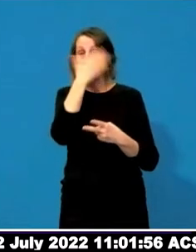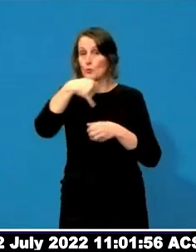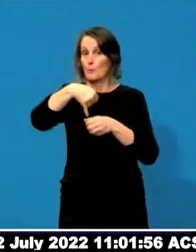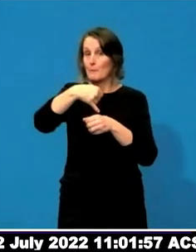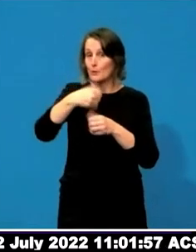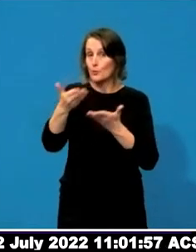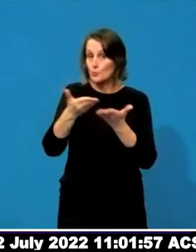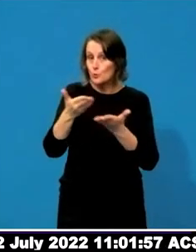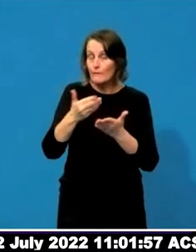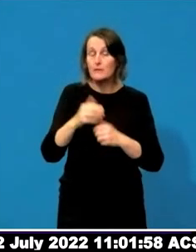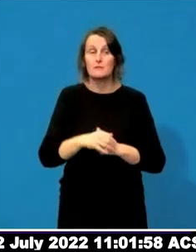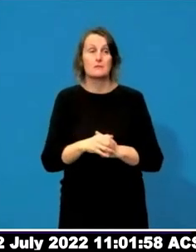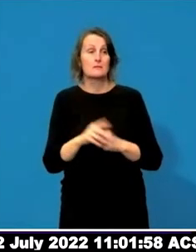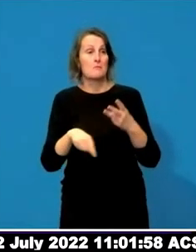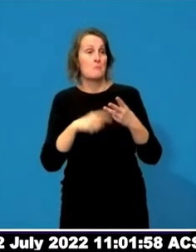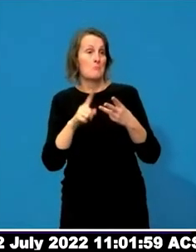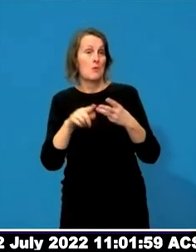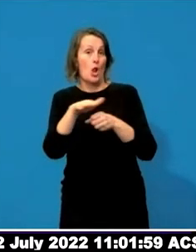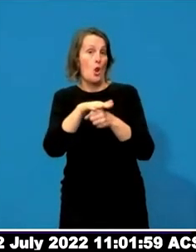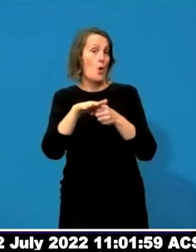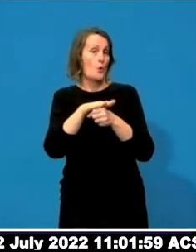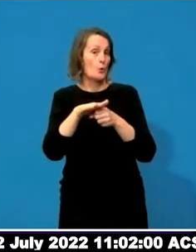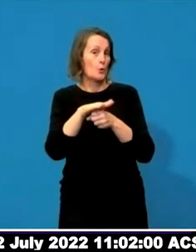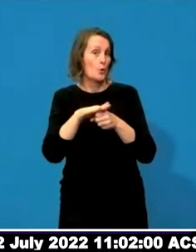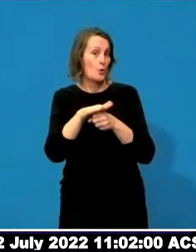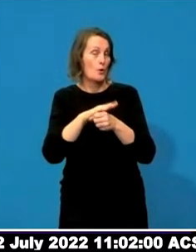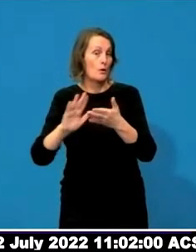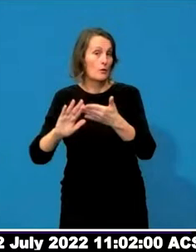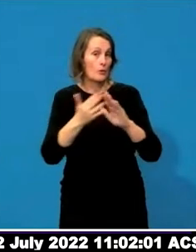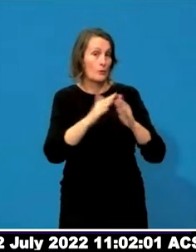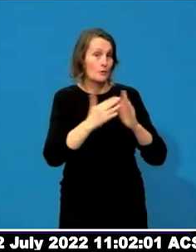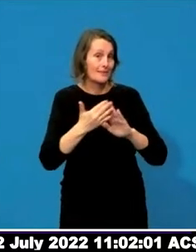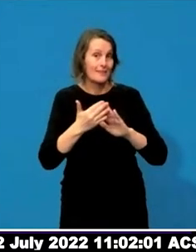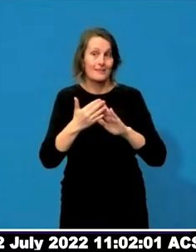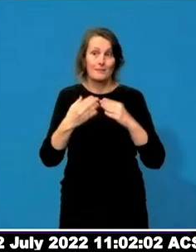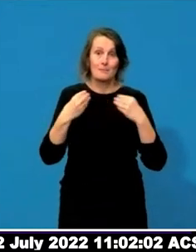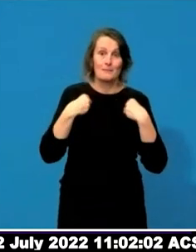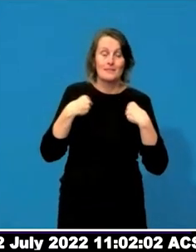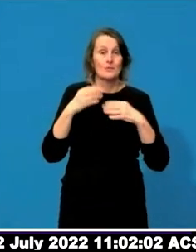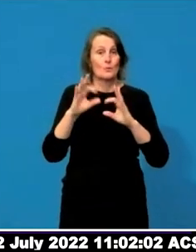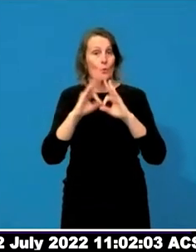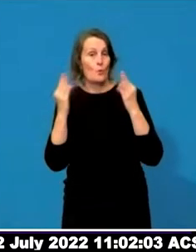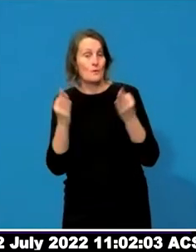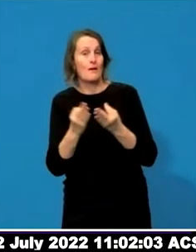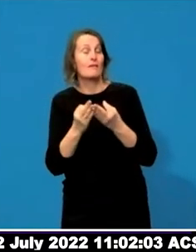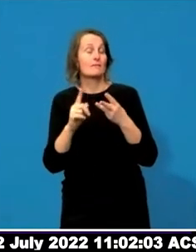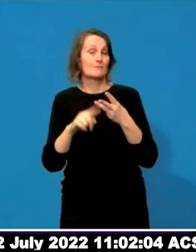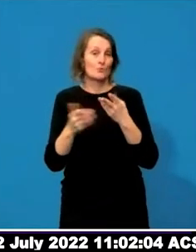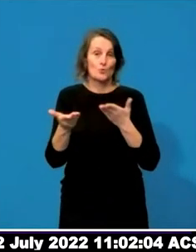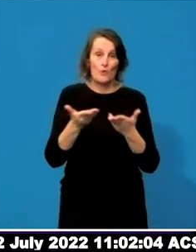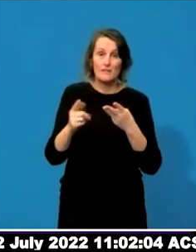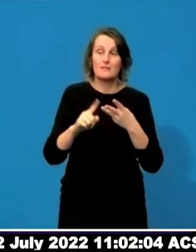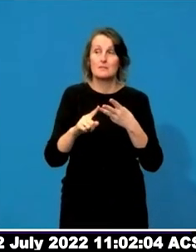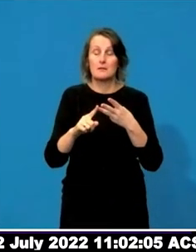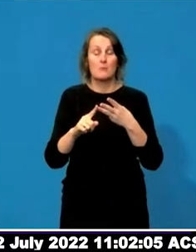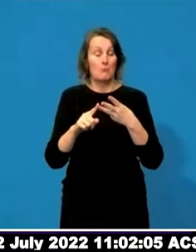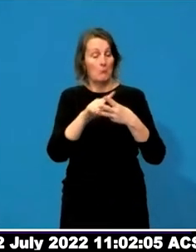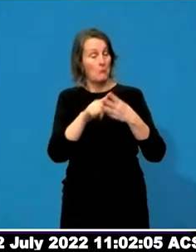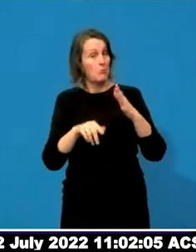and some of the local community-operated services are providing services.